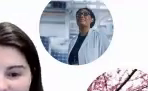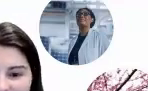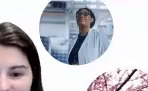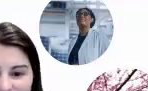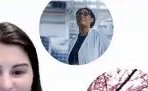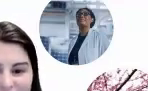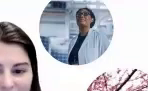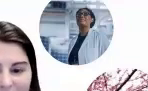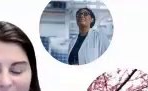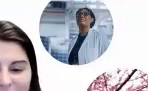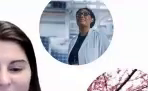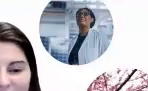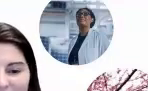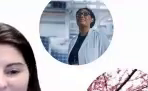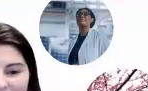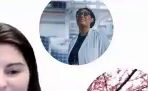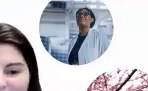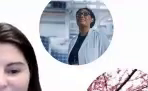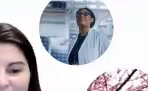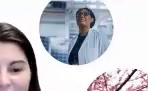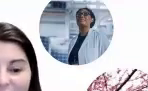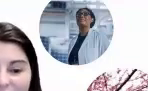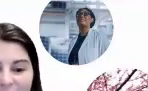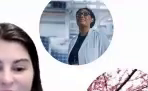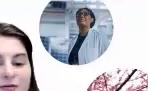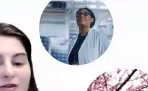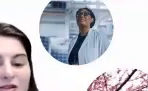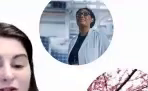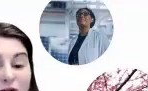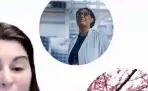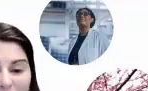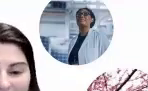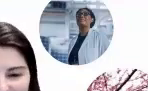chance to change life is sponsoring undergrad research award